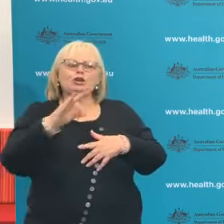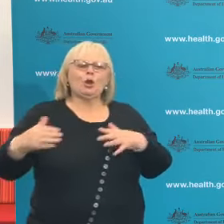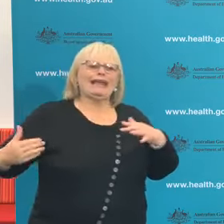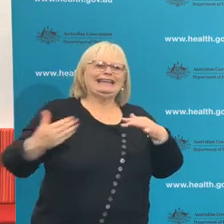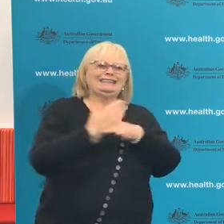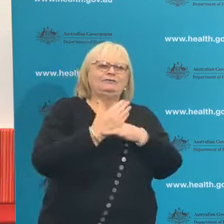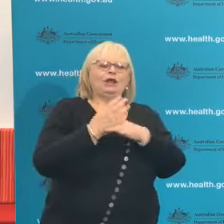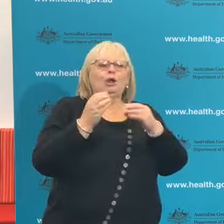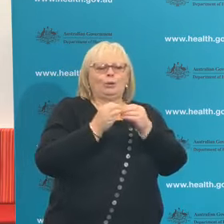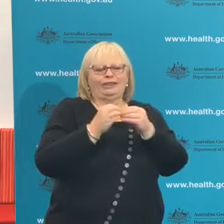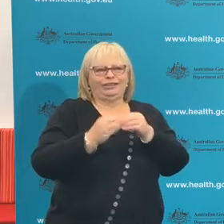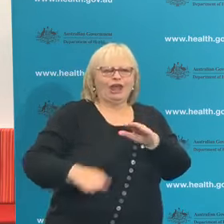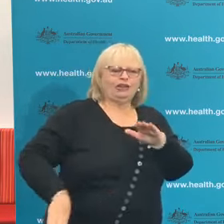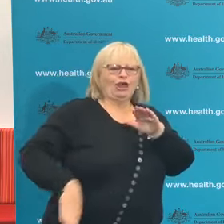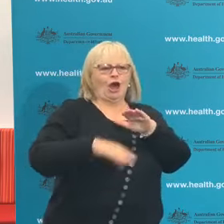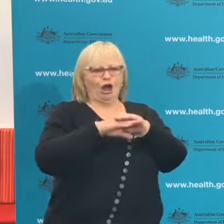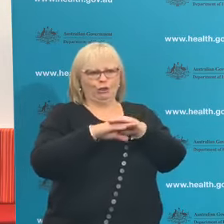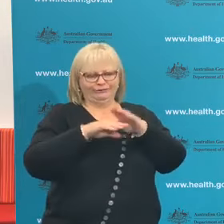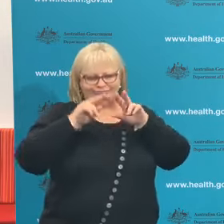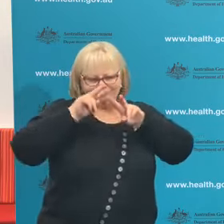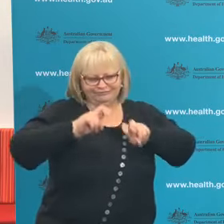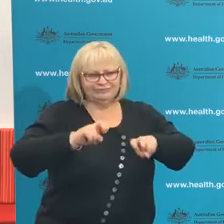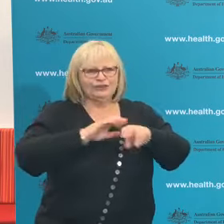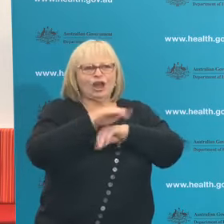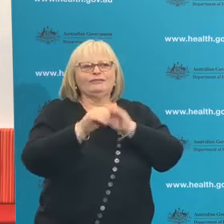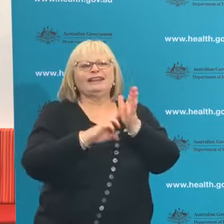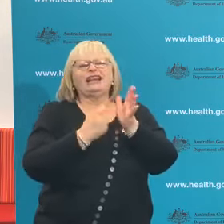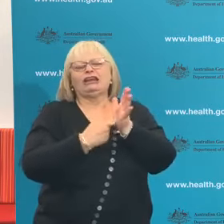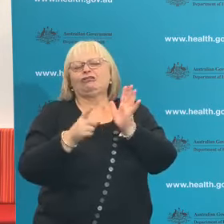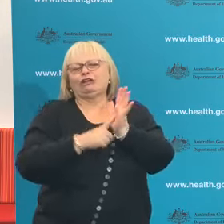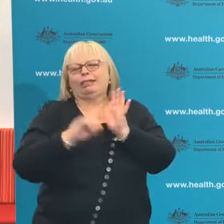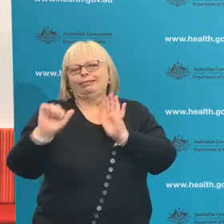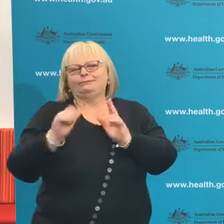holistic assessment of any proposals we might get in the future.